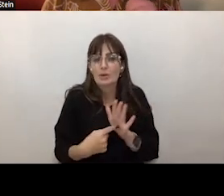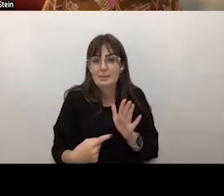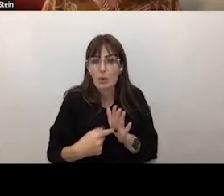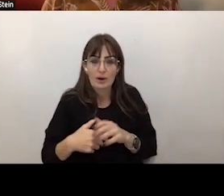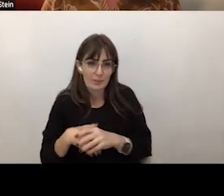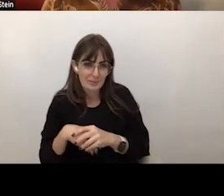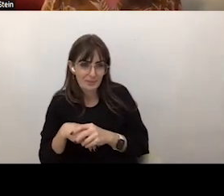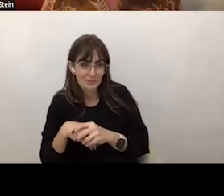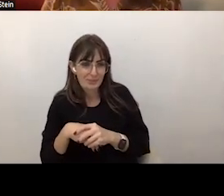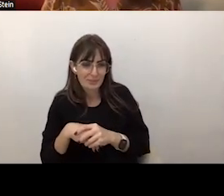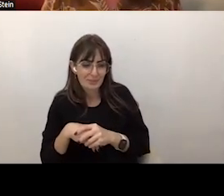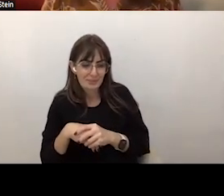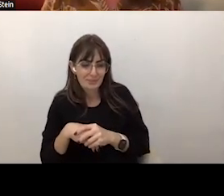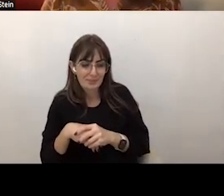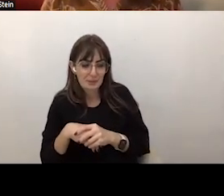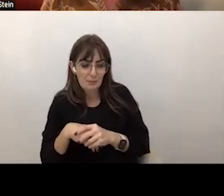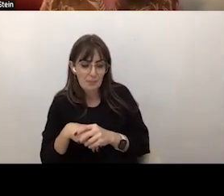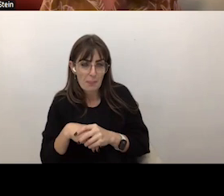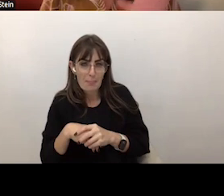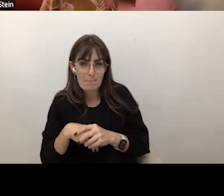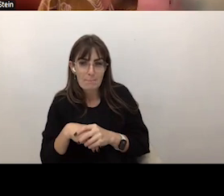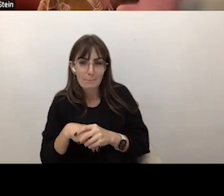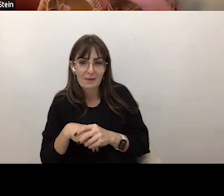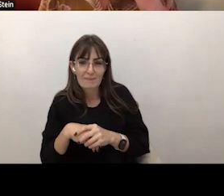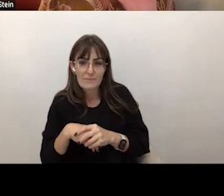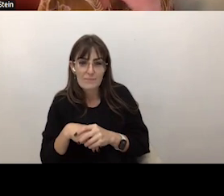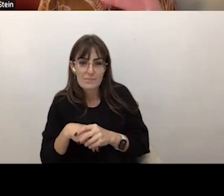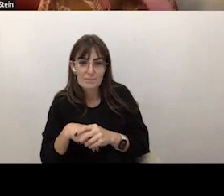There we go. Now that we know what we are